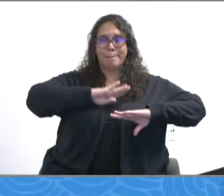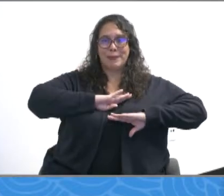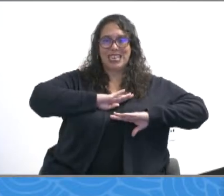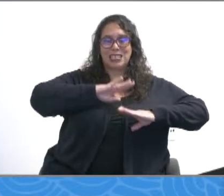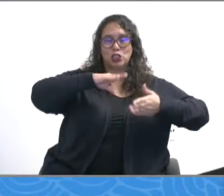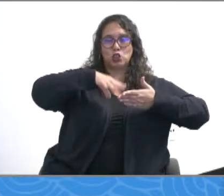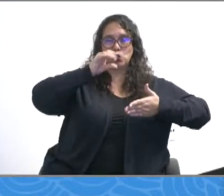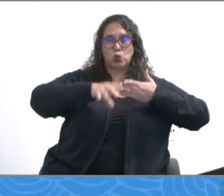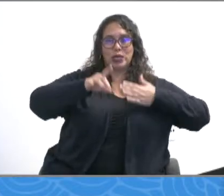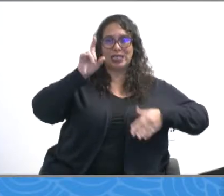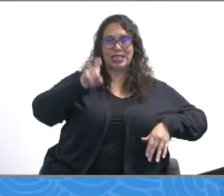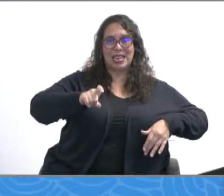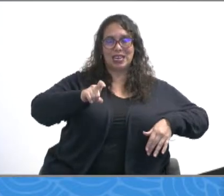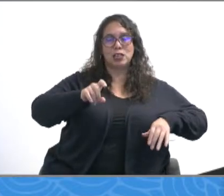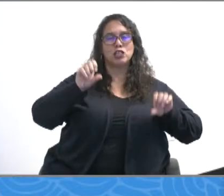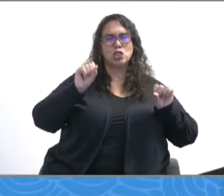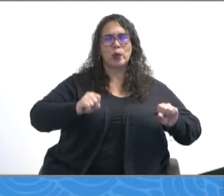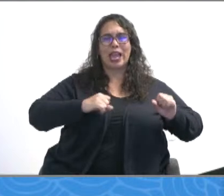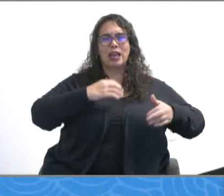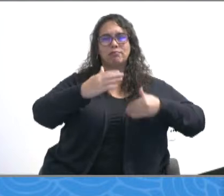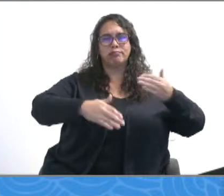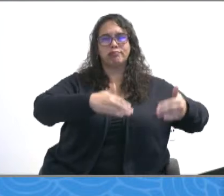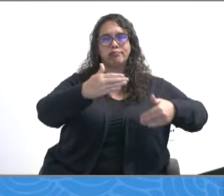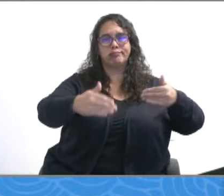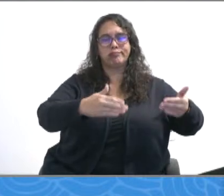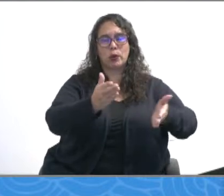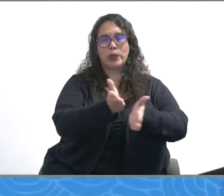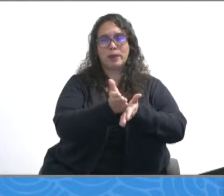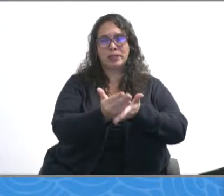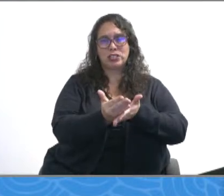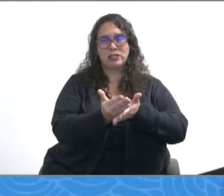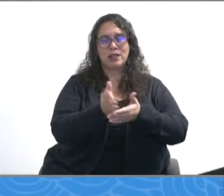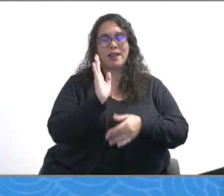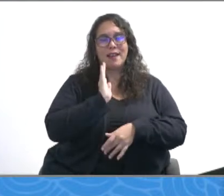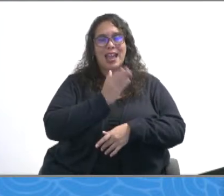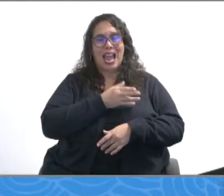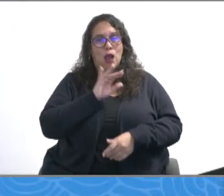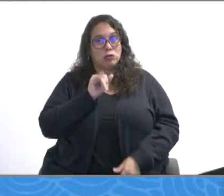in order to move forward with the budget. And what our jobs is to do, is to figure out,